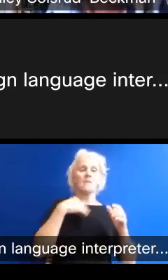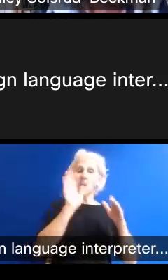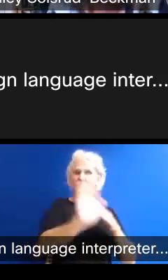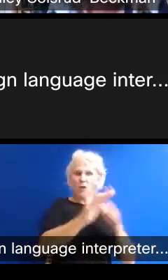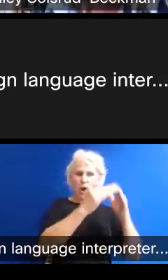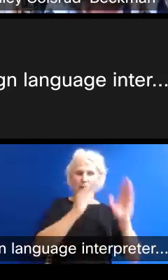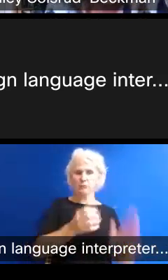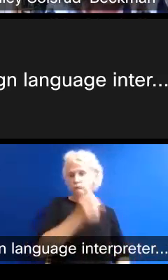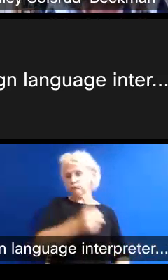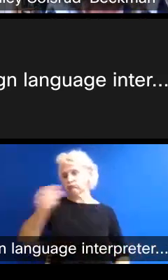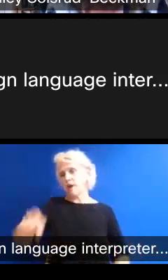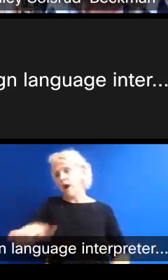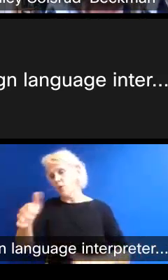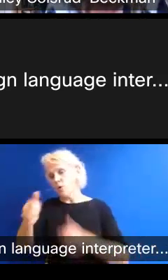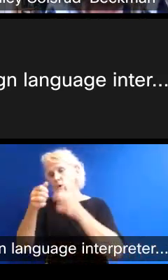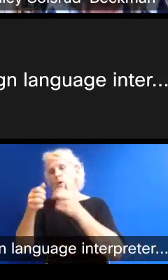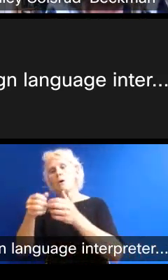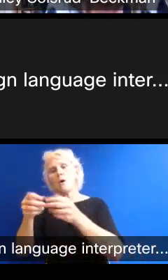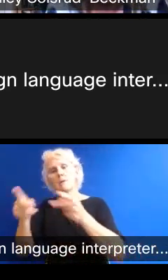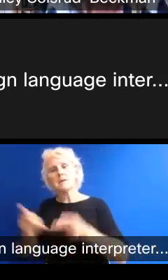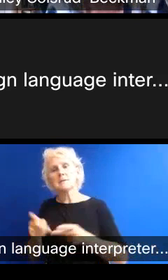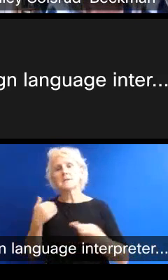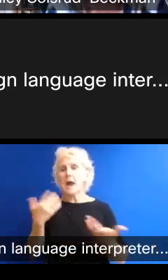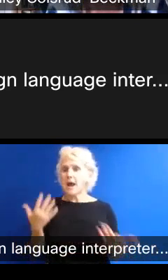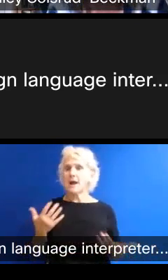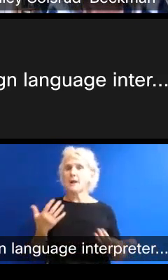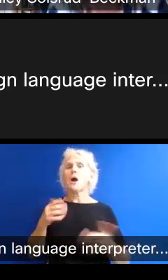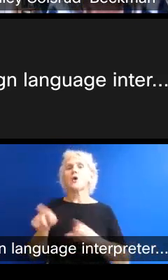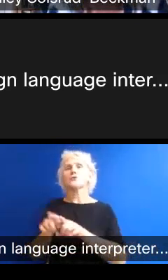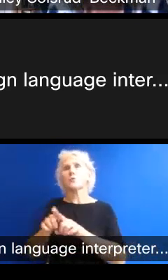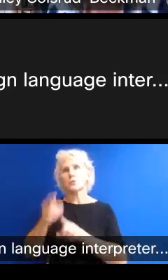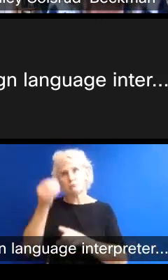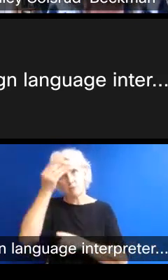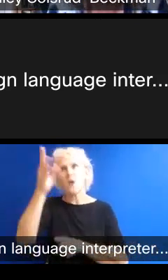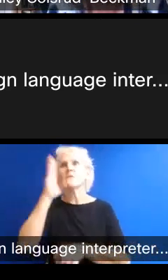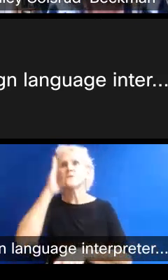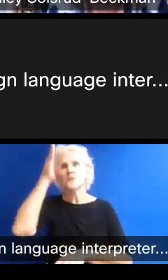please keep an eye open for future webinars including our regional webinars where we